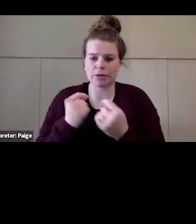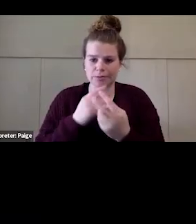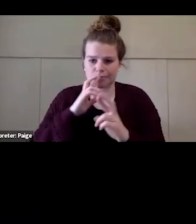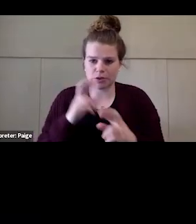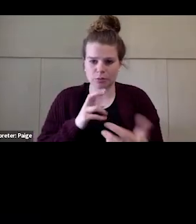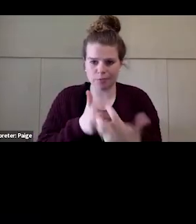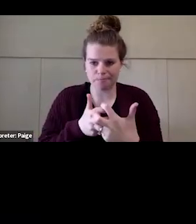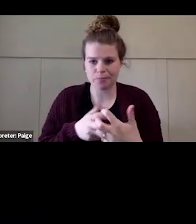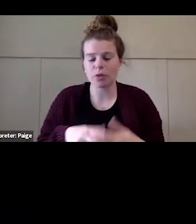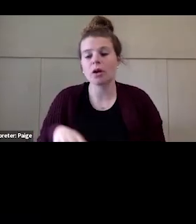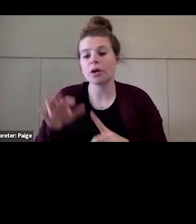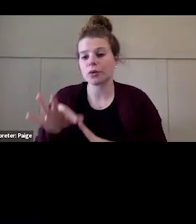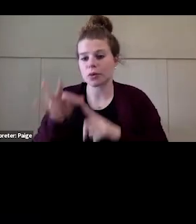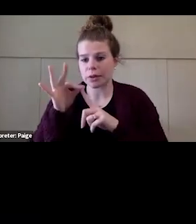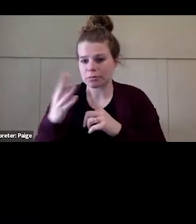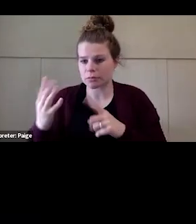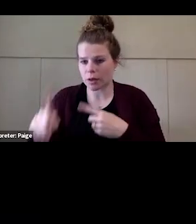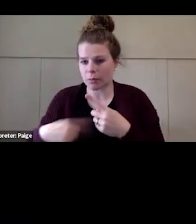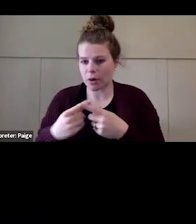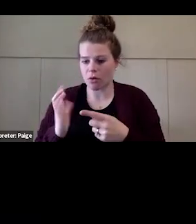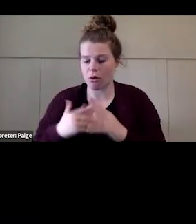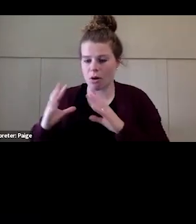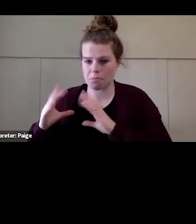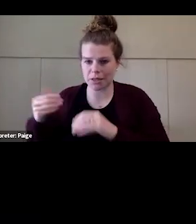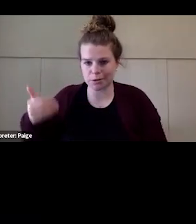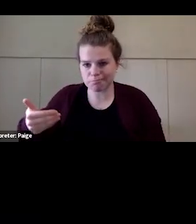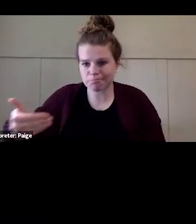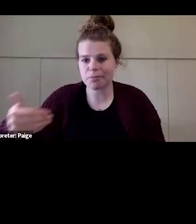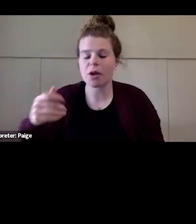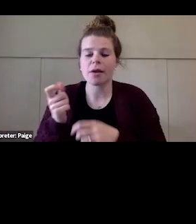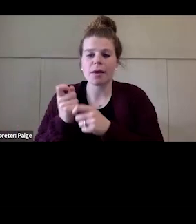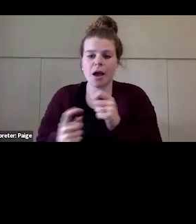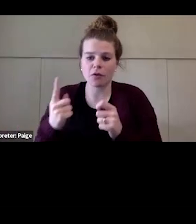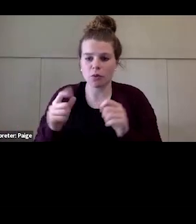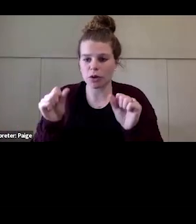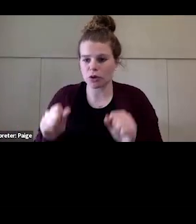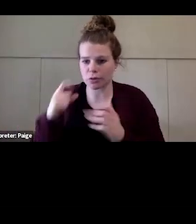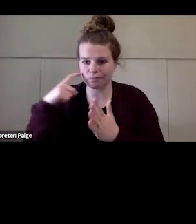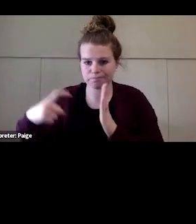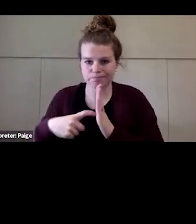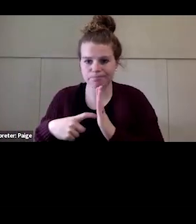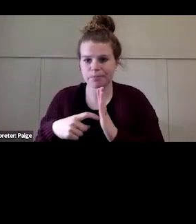And the unique thing about those conversations is everyone was able to identify their concerns